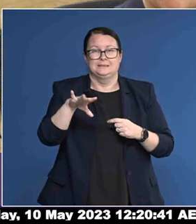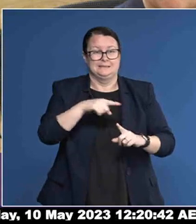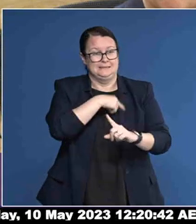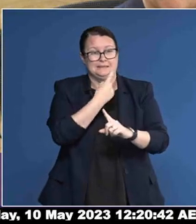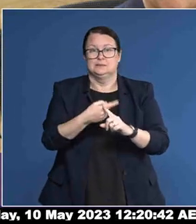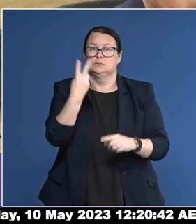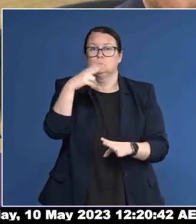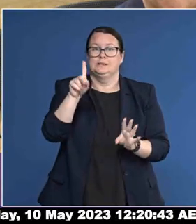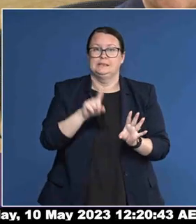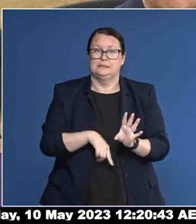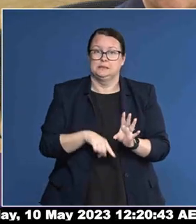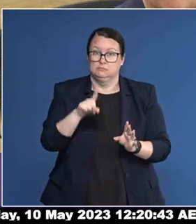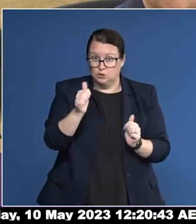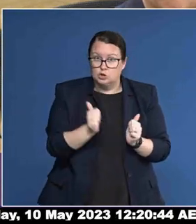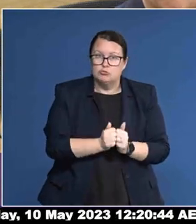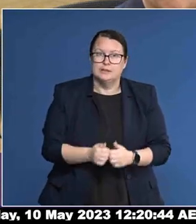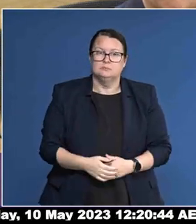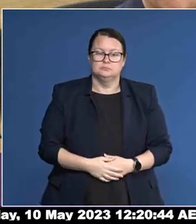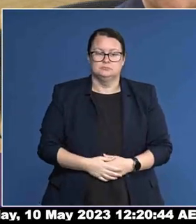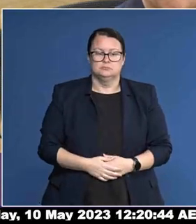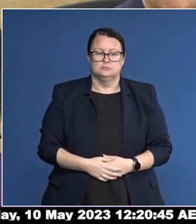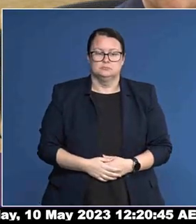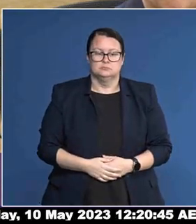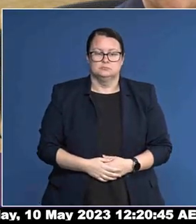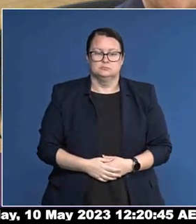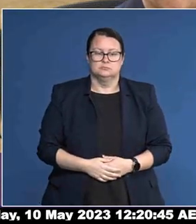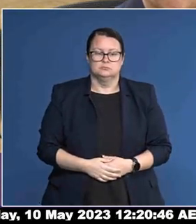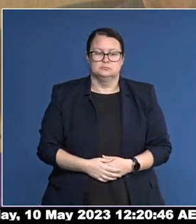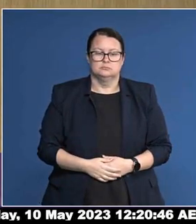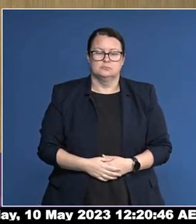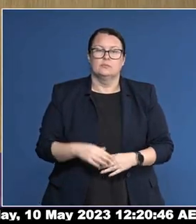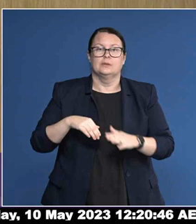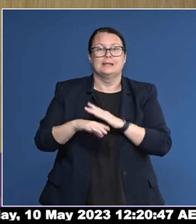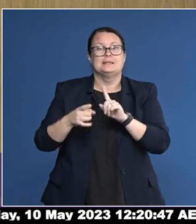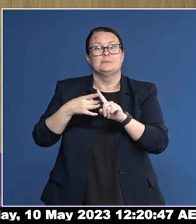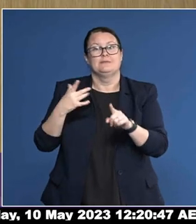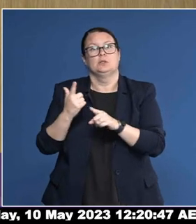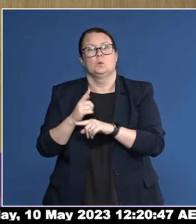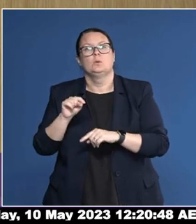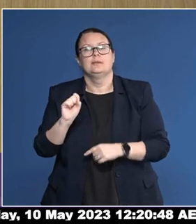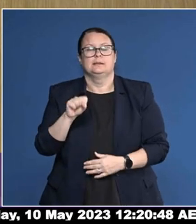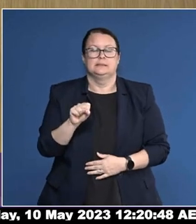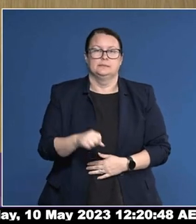The specific reference to that, yes. And because you've had the timeline prepared -